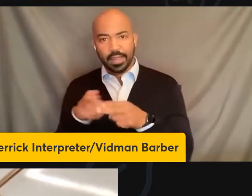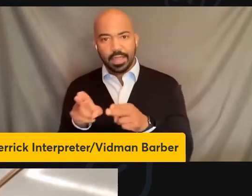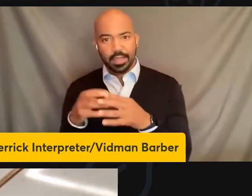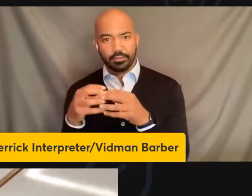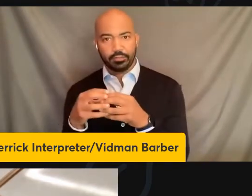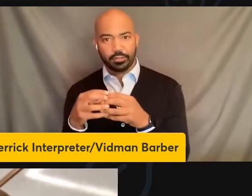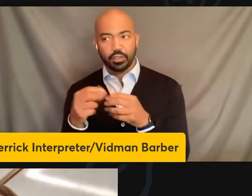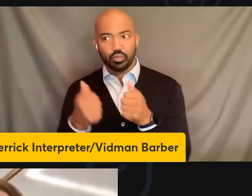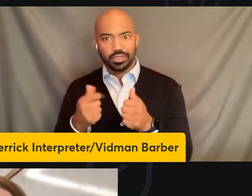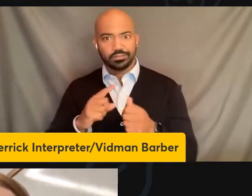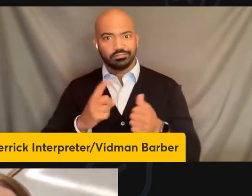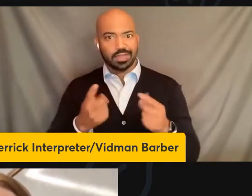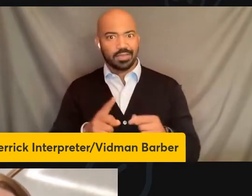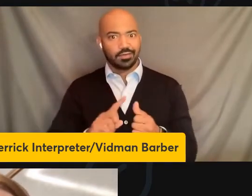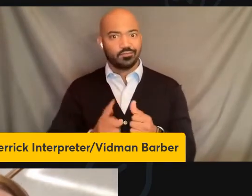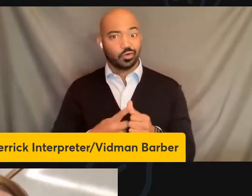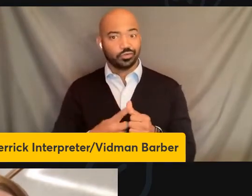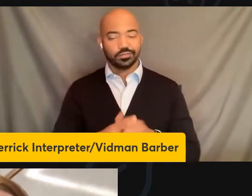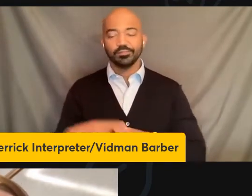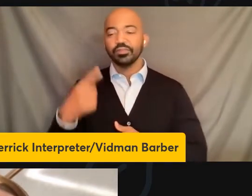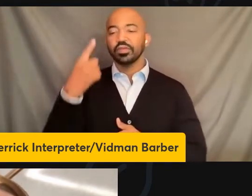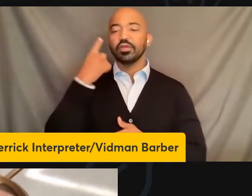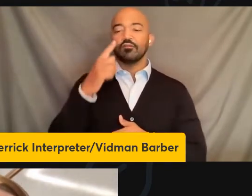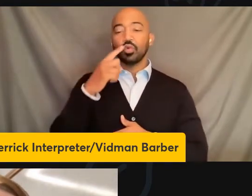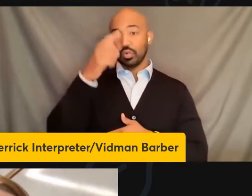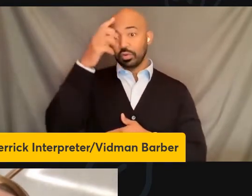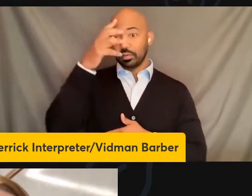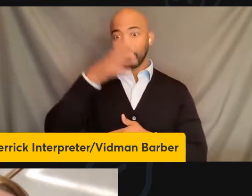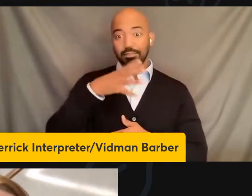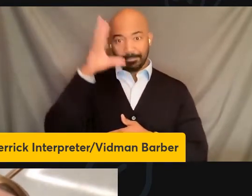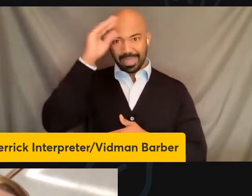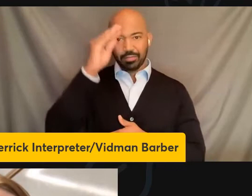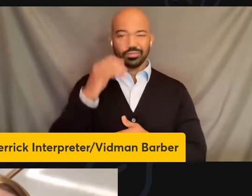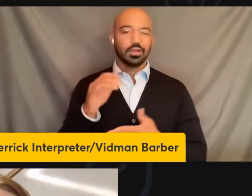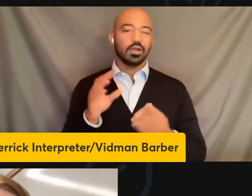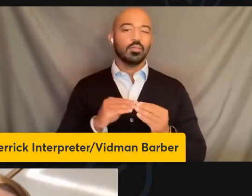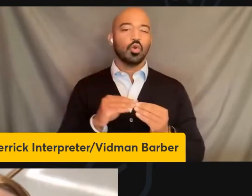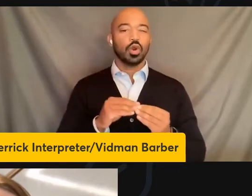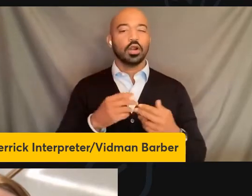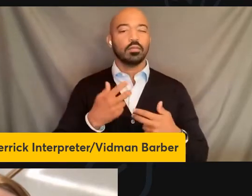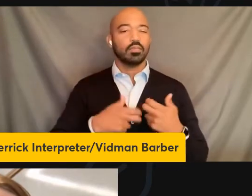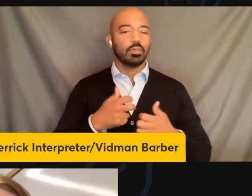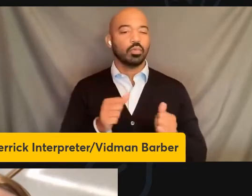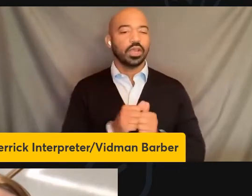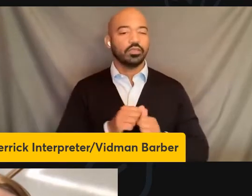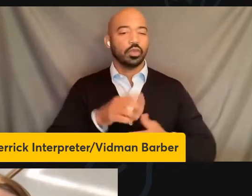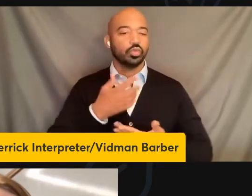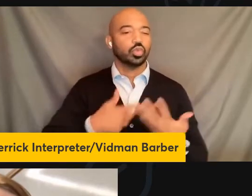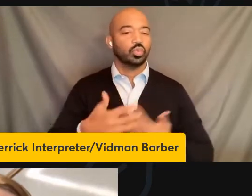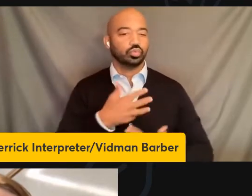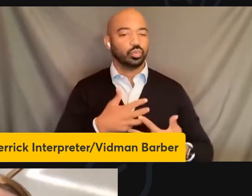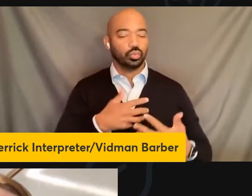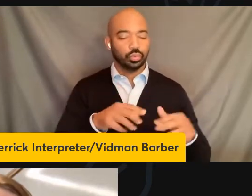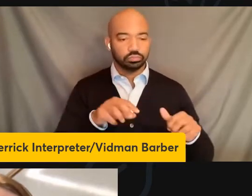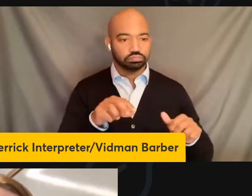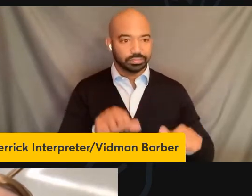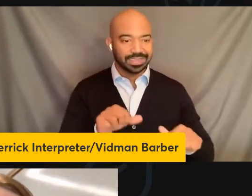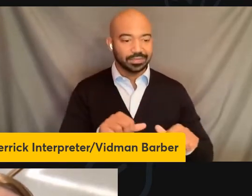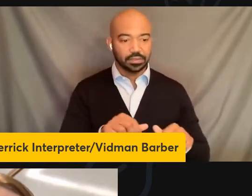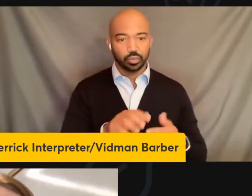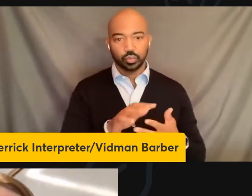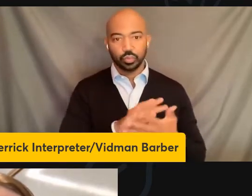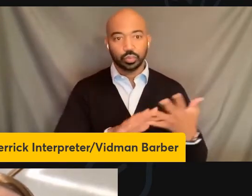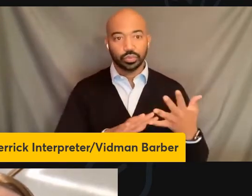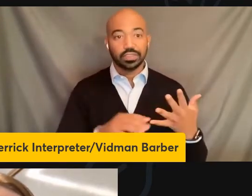they are problematic in their social activity. But that might be a result of the fact that or because of their problem in social